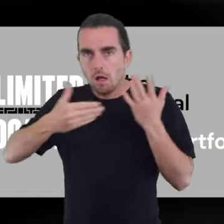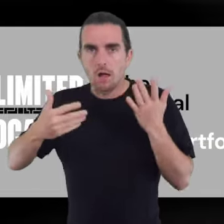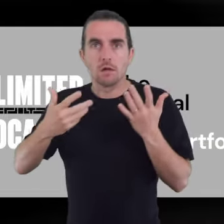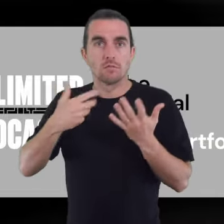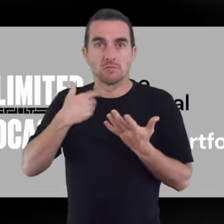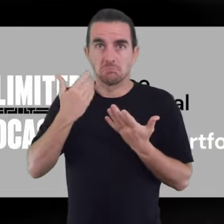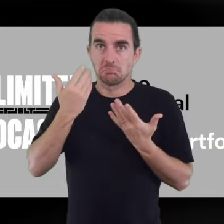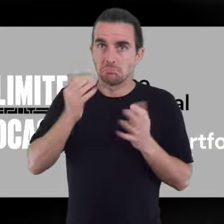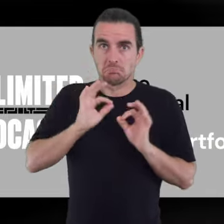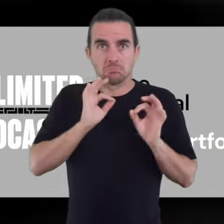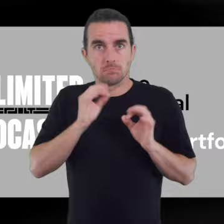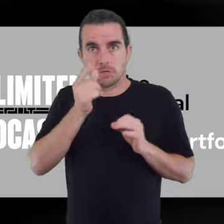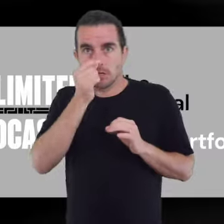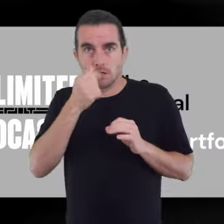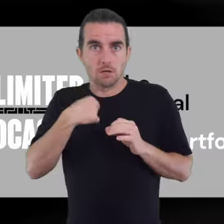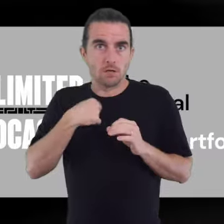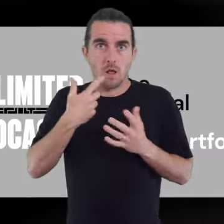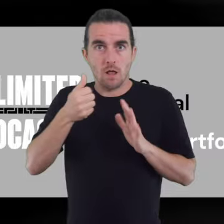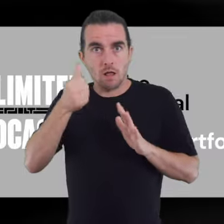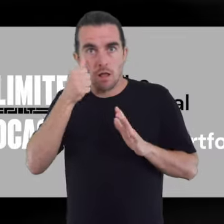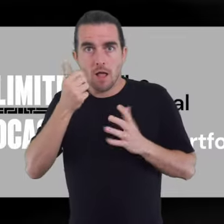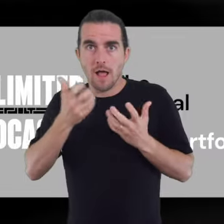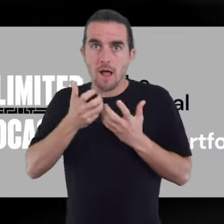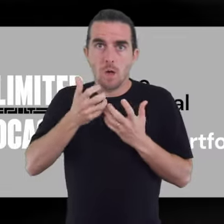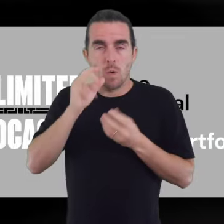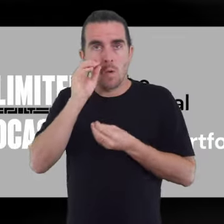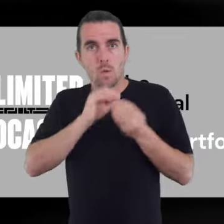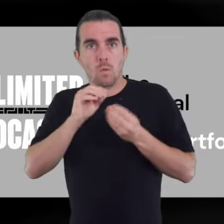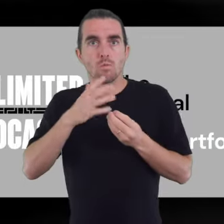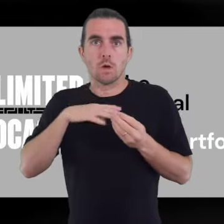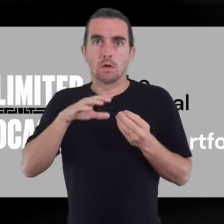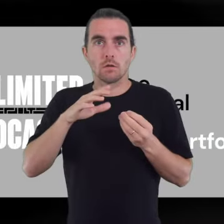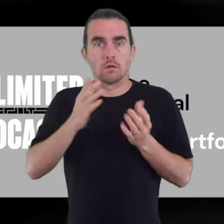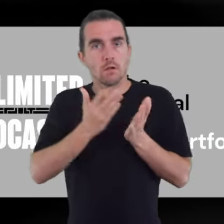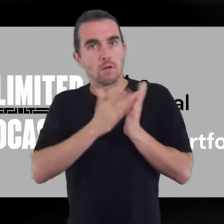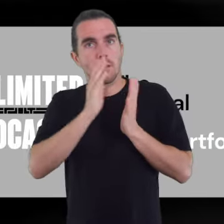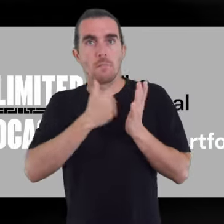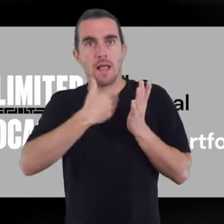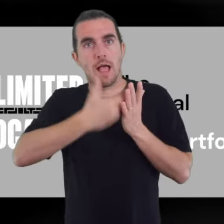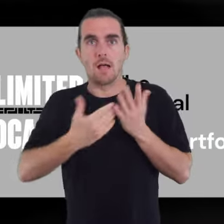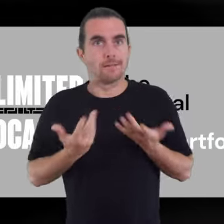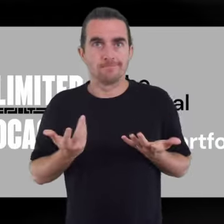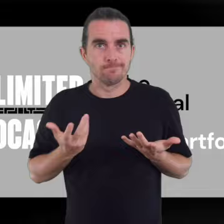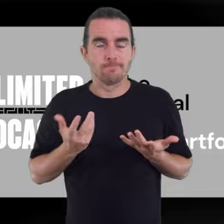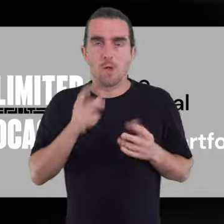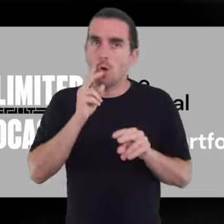and because I didn't have kind of the capacity or the ability at the time to create a document-free record, and because looking back,